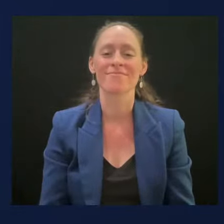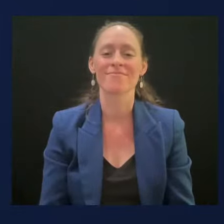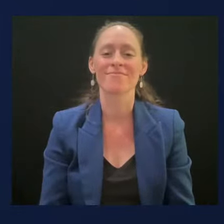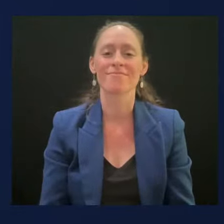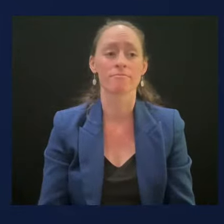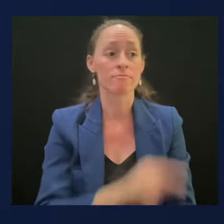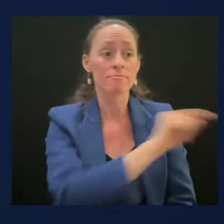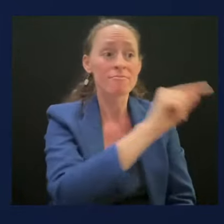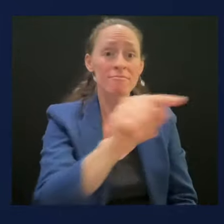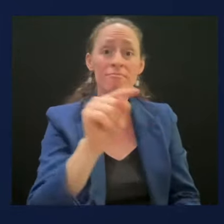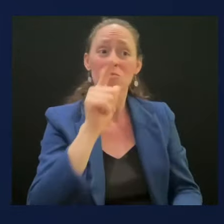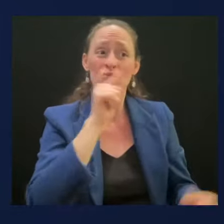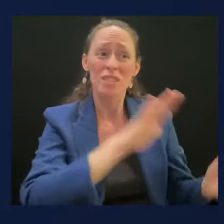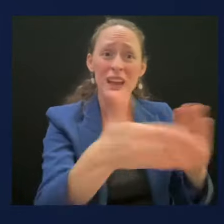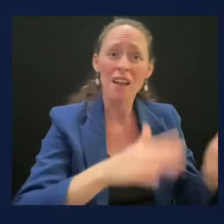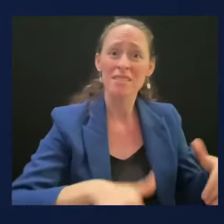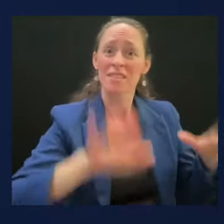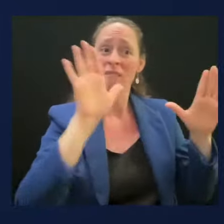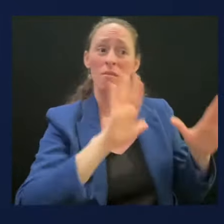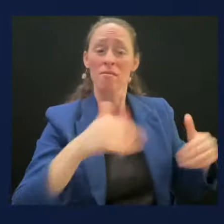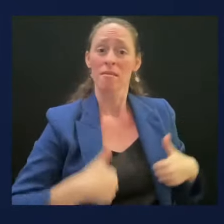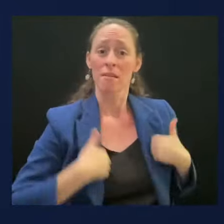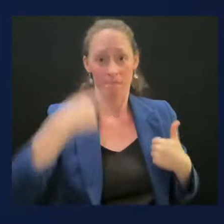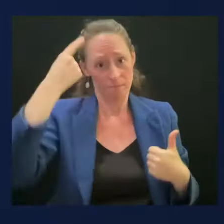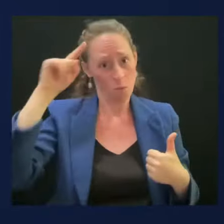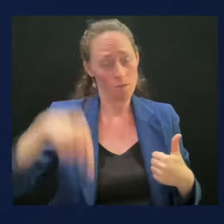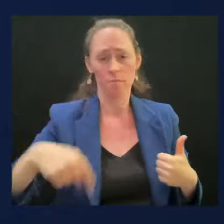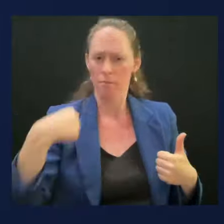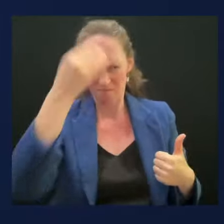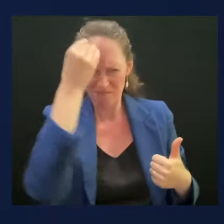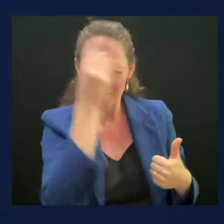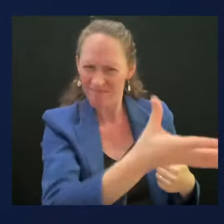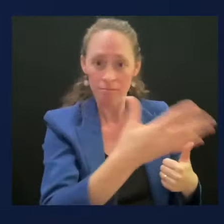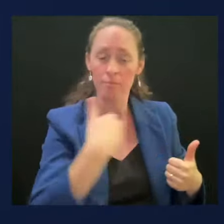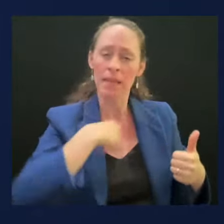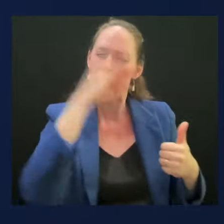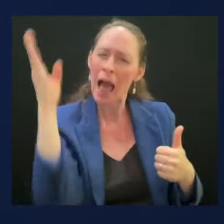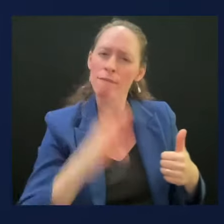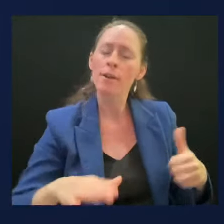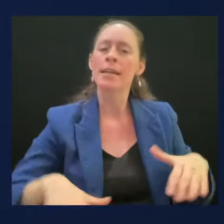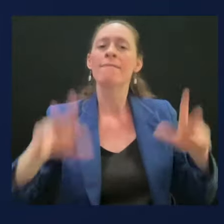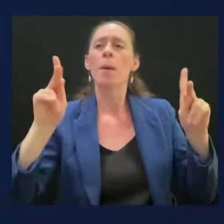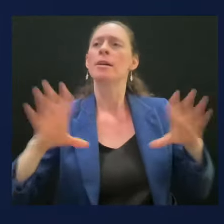God bless all those who gave their lives so our nation might live. God bless their families.